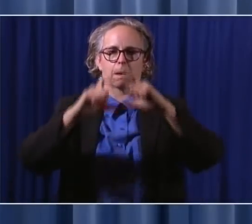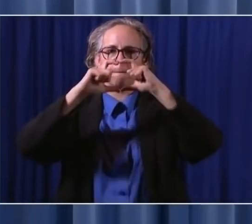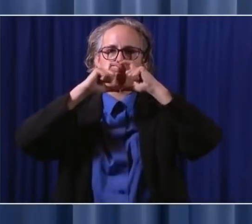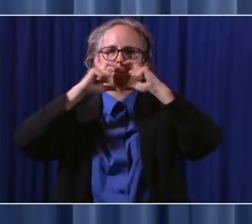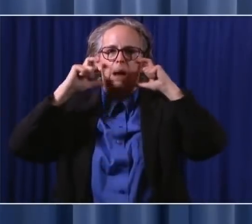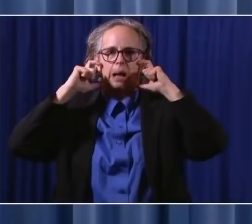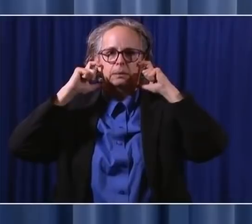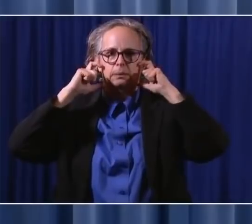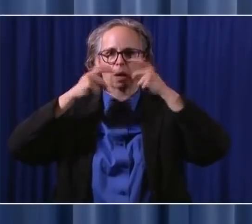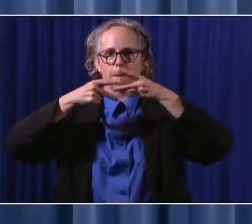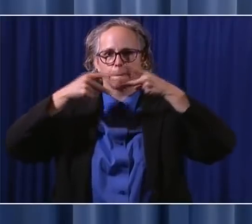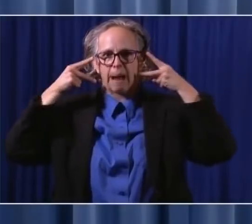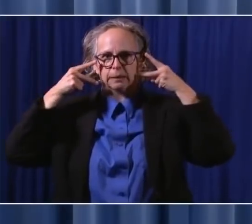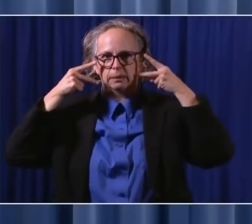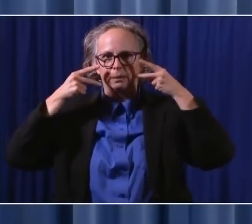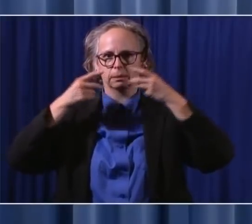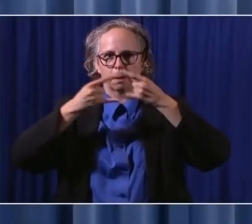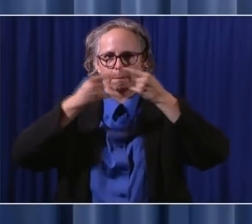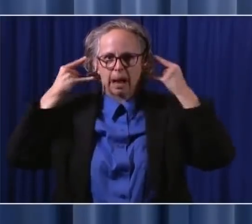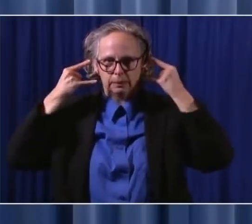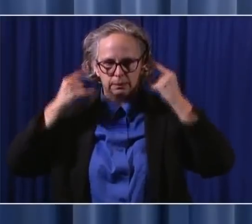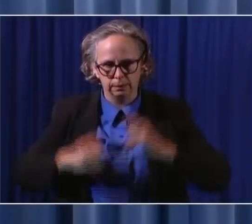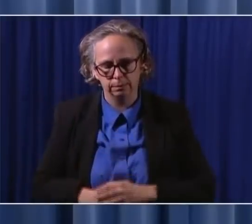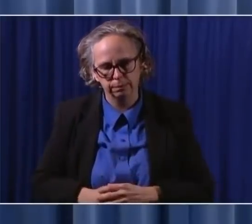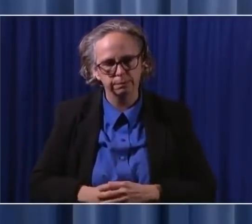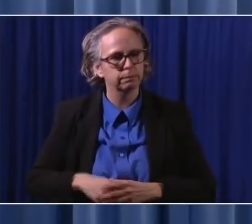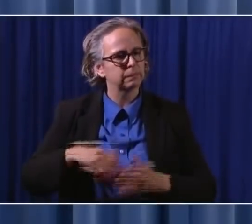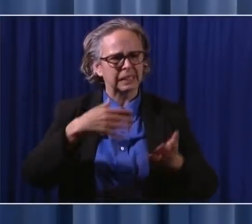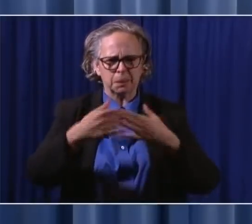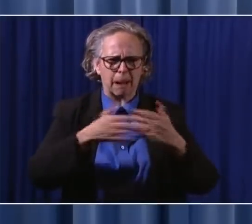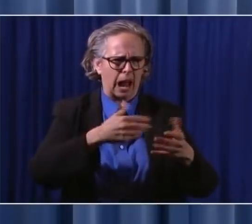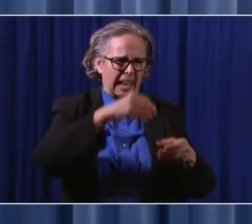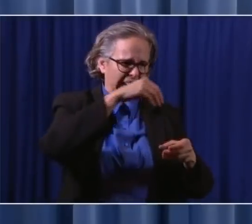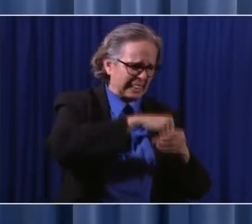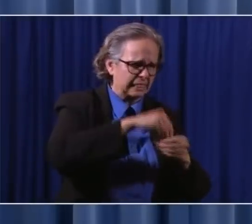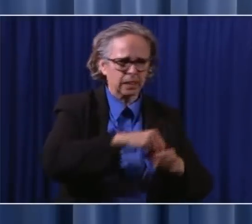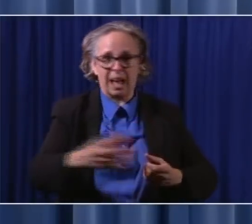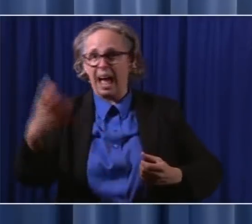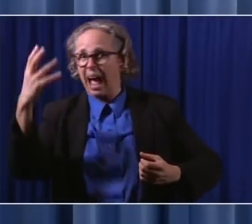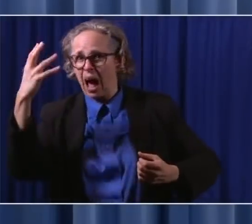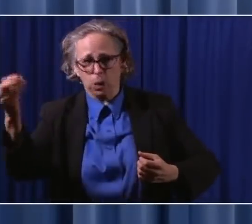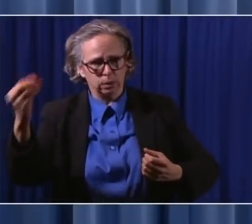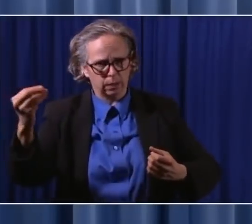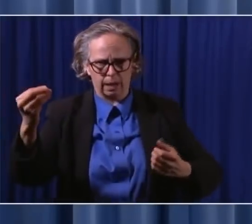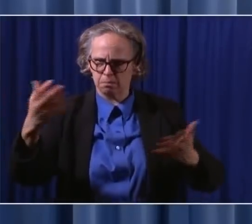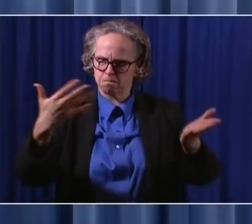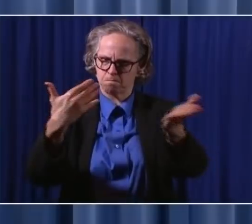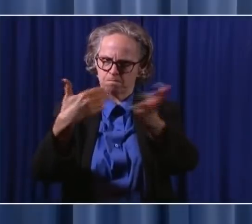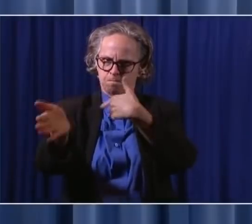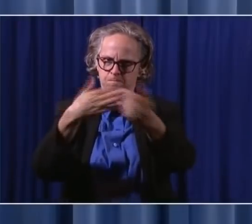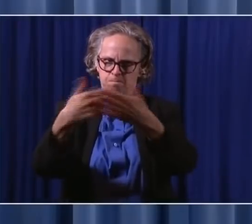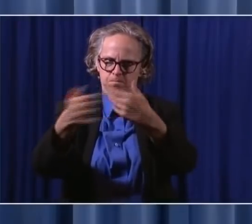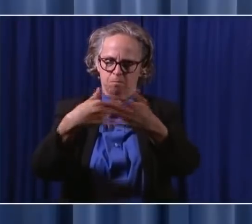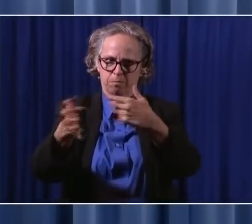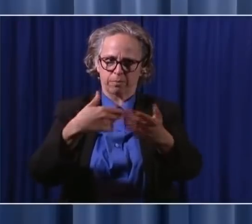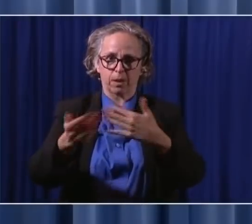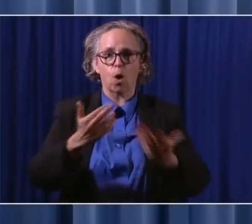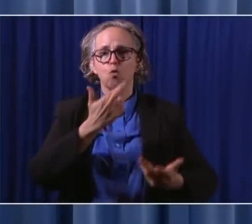COUNTIES IN THE STATE OF OHIO. IN THE ORDER IS THAT IT WILL BE NECESSARY FOR INDIVIDUALS WHO